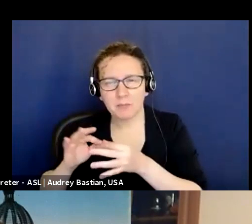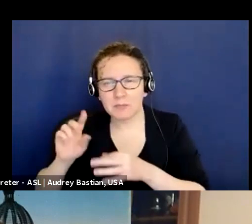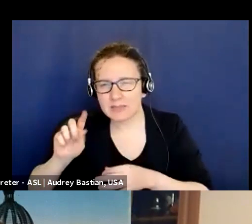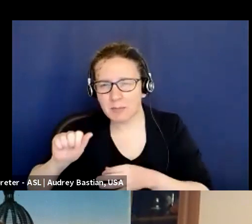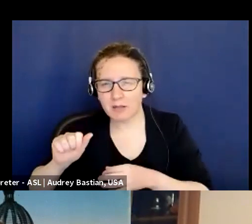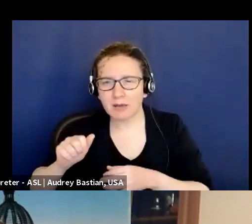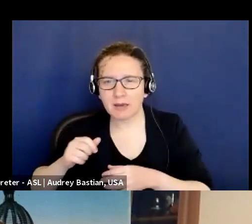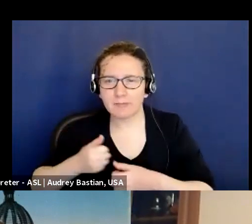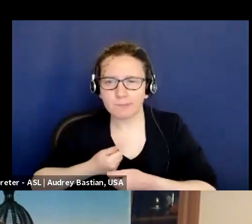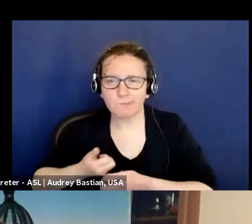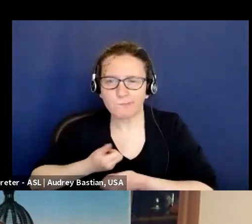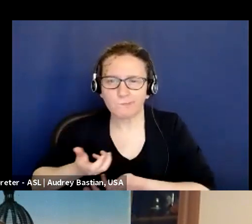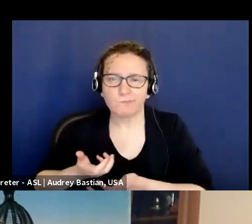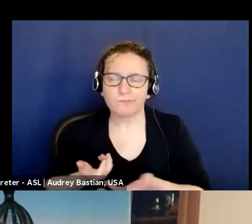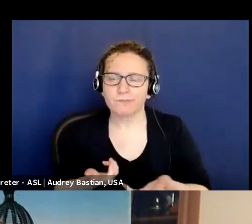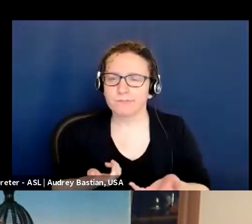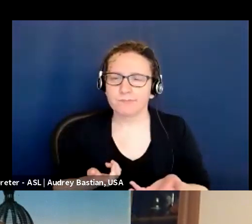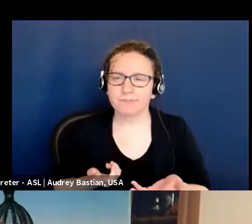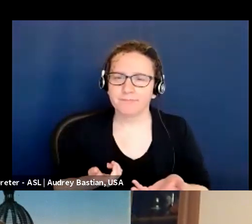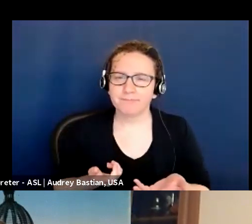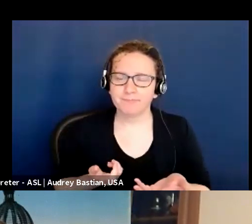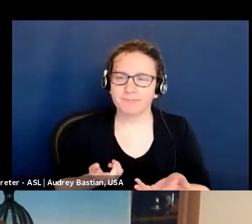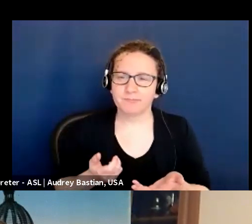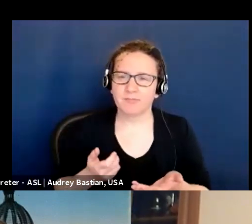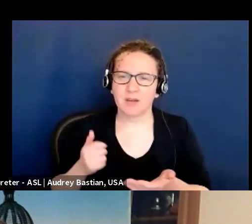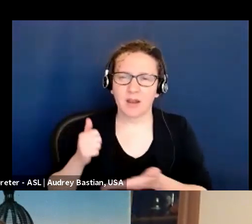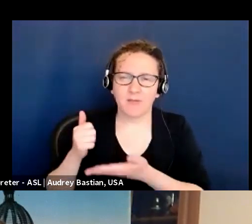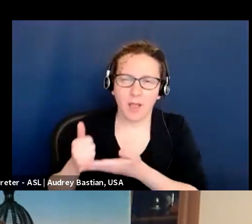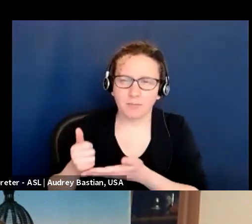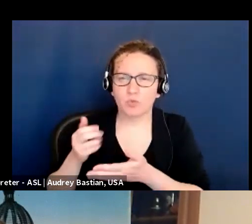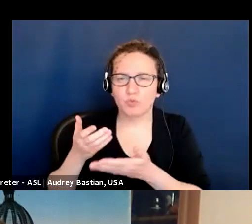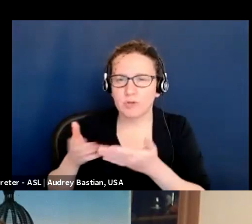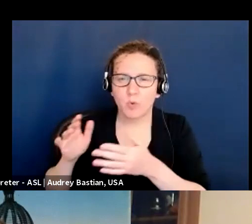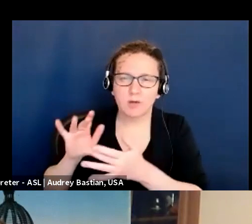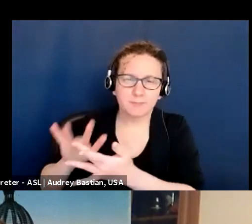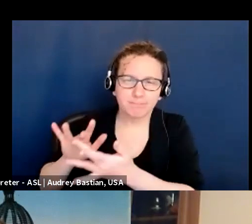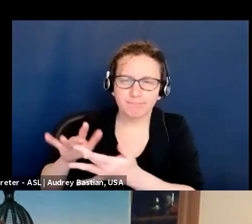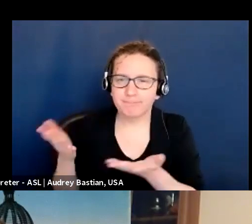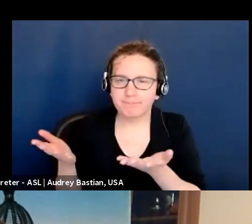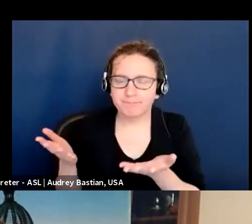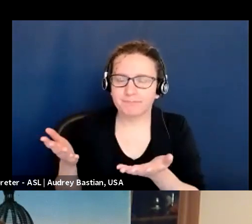like who kind of was a resource for you, kind of any of your friended or house